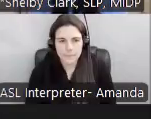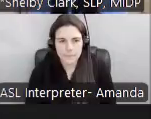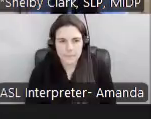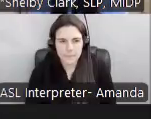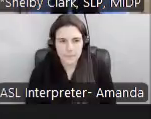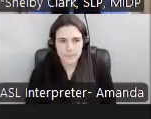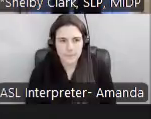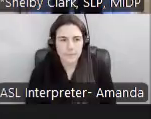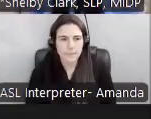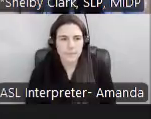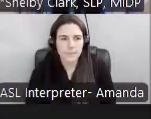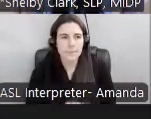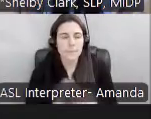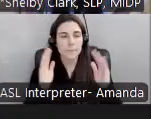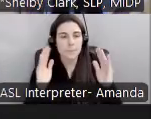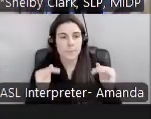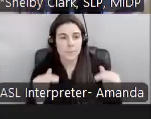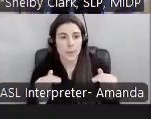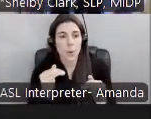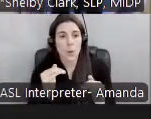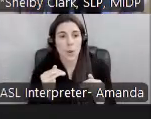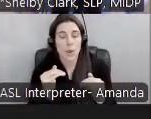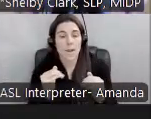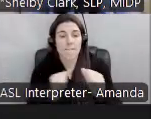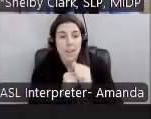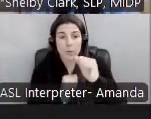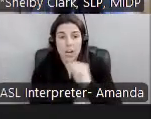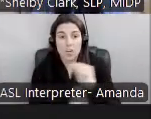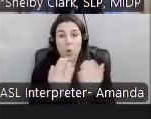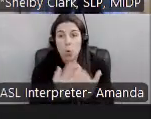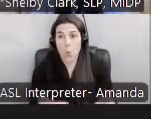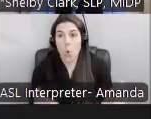Okay, next we build the foundation walls, or motor development.